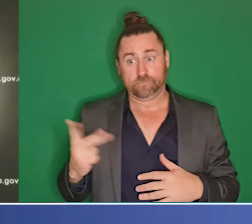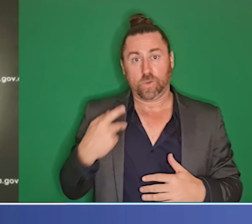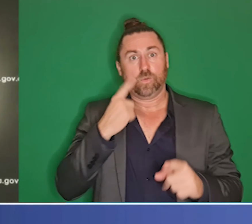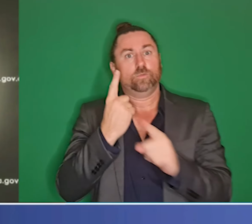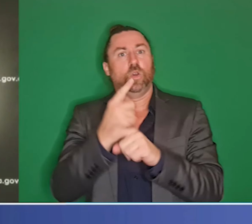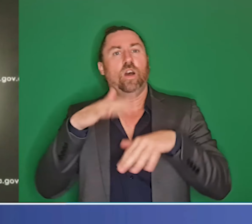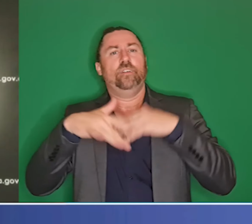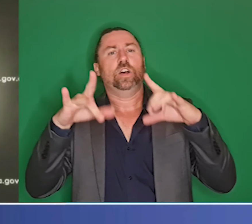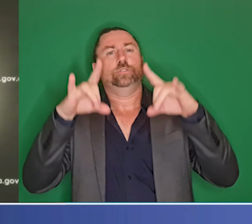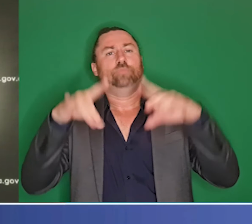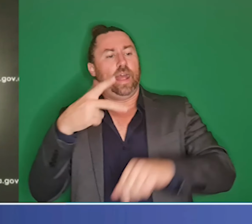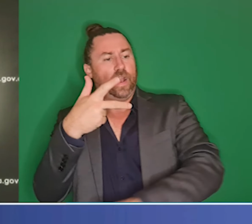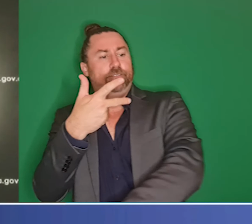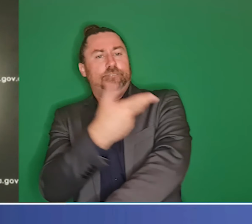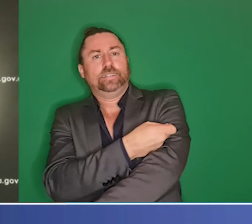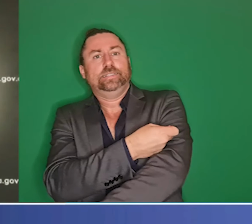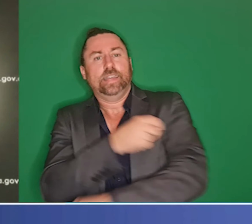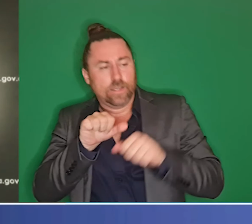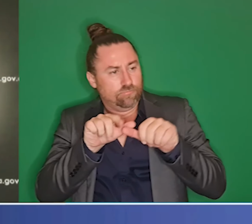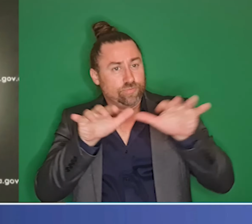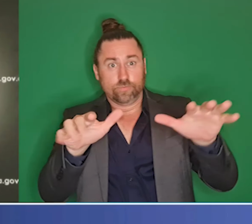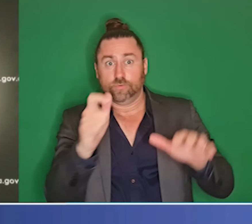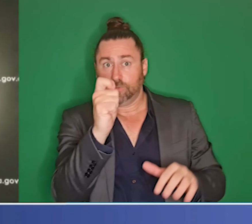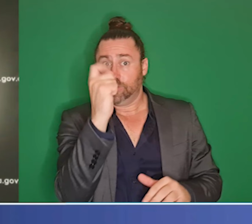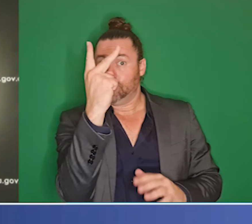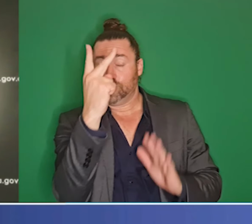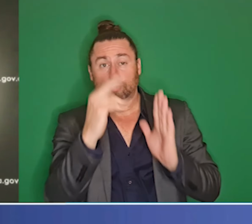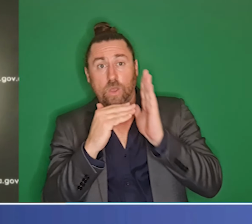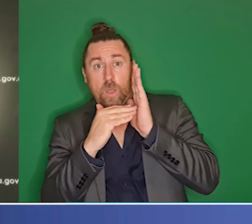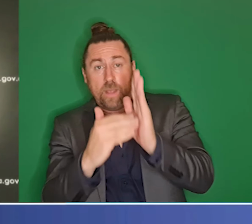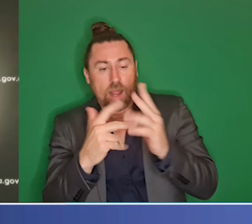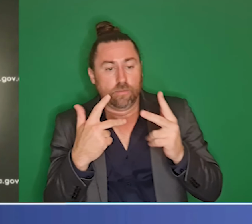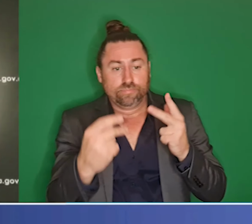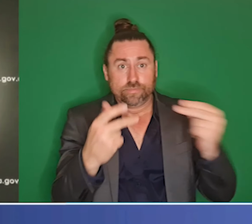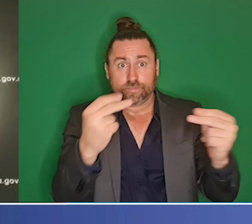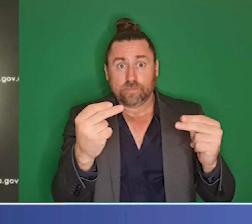has now reached almost two million vaccinations a week,